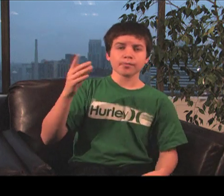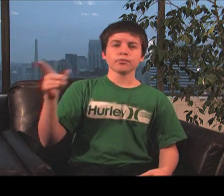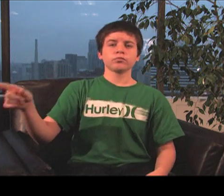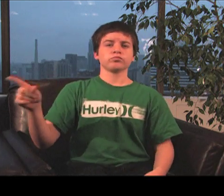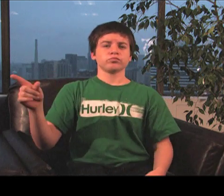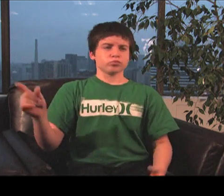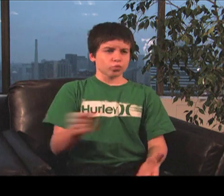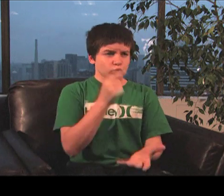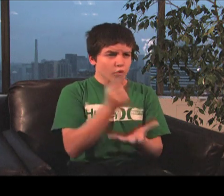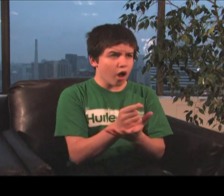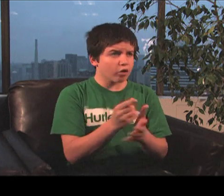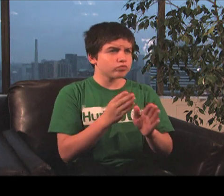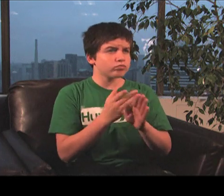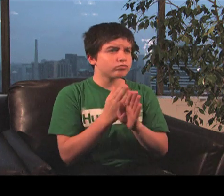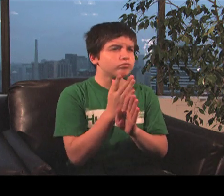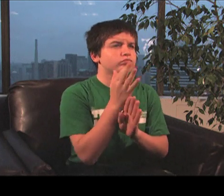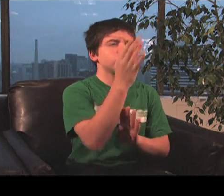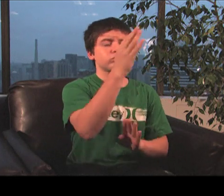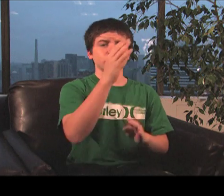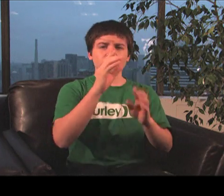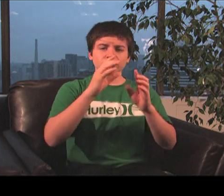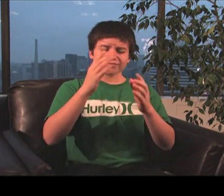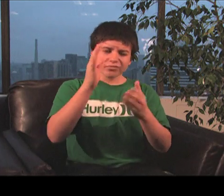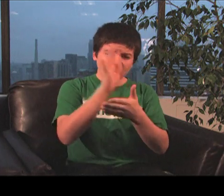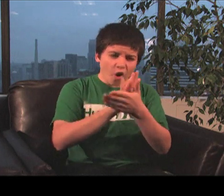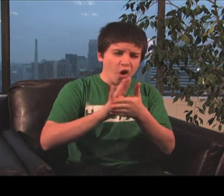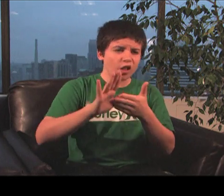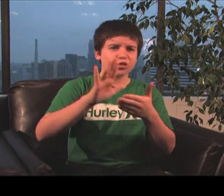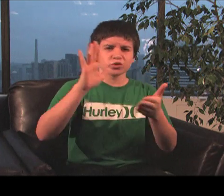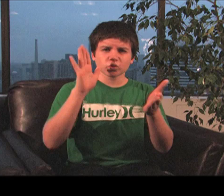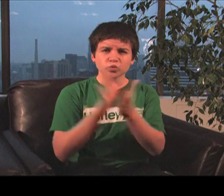she doesn't get to travel as much as my dad does.